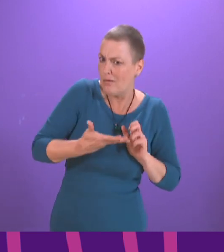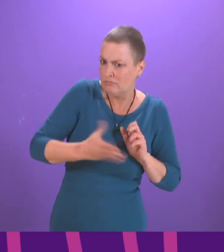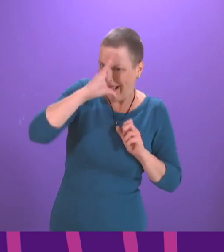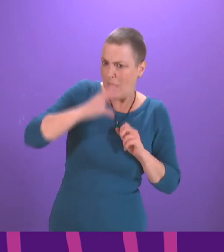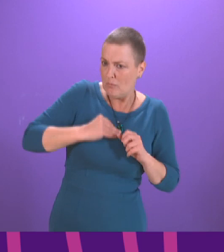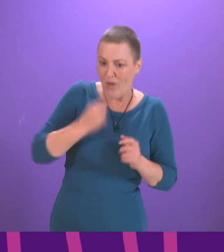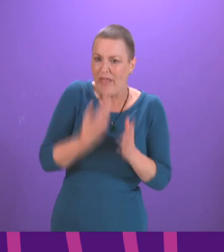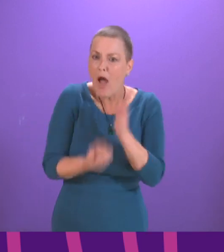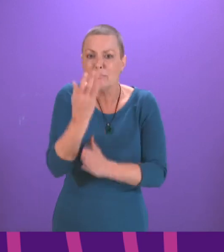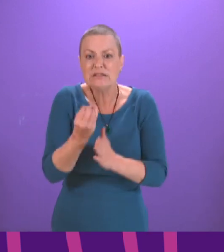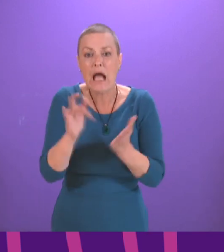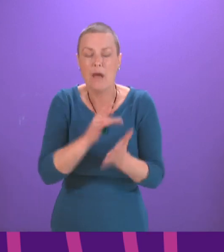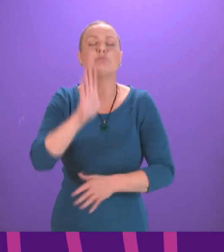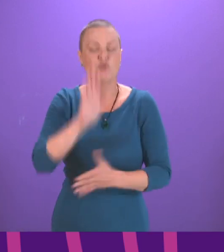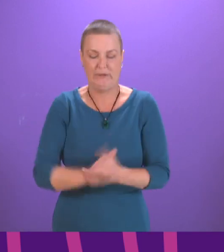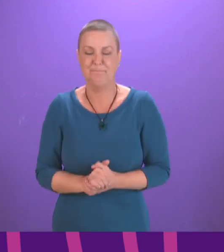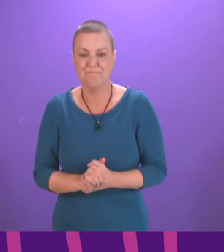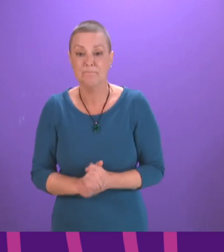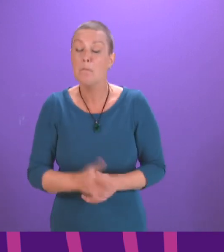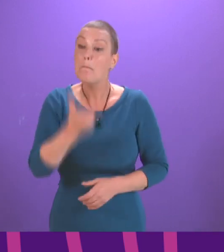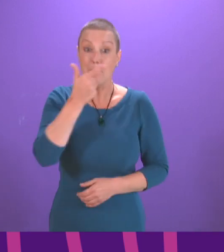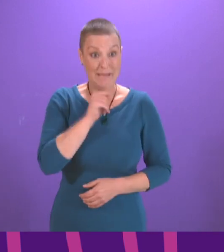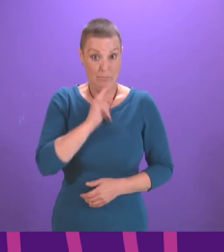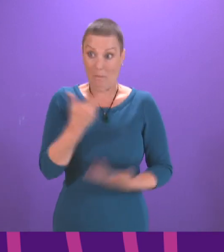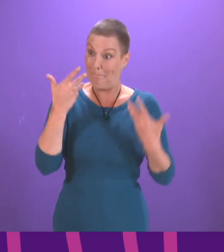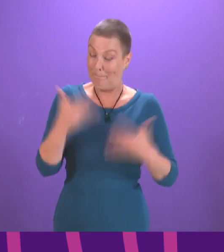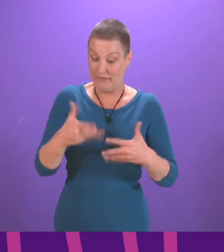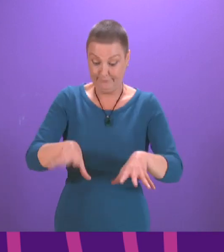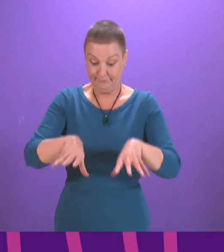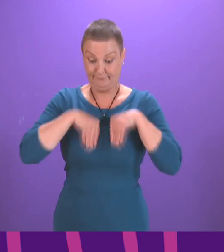The First Minister (Nicola Sturgeon): People who test positive should be contacted